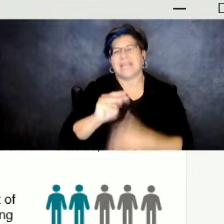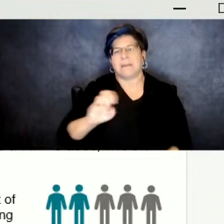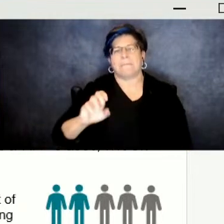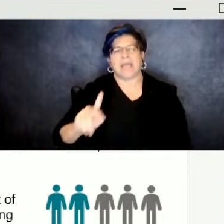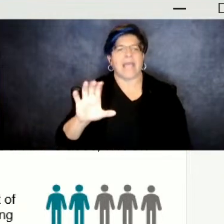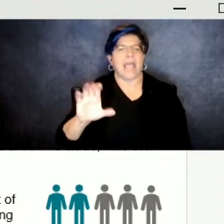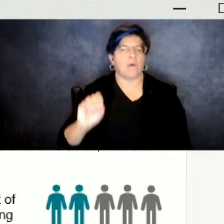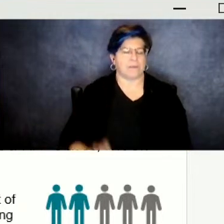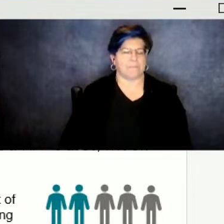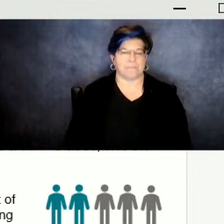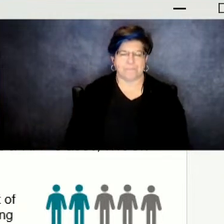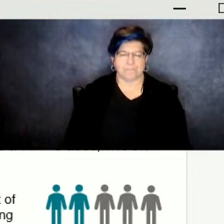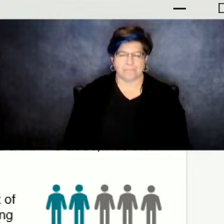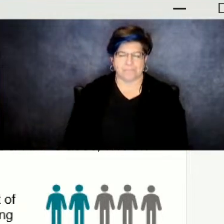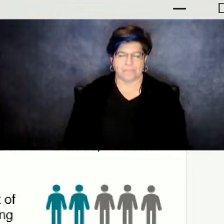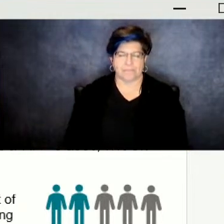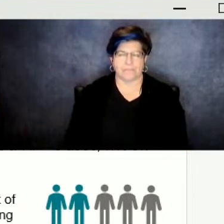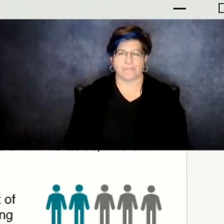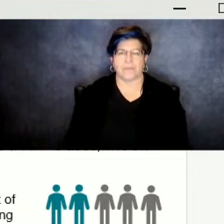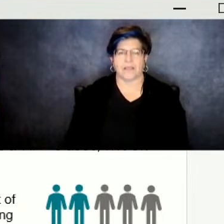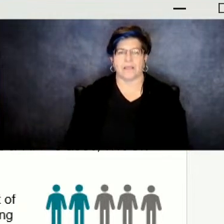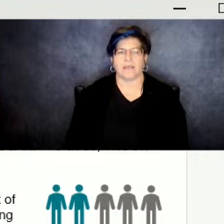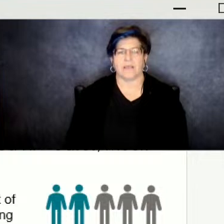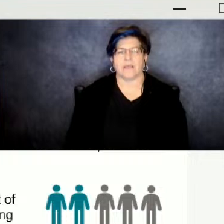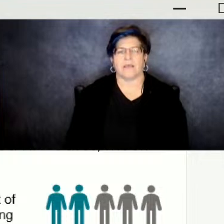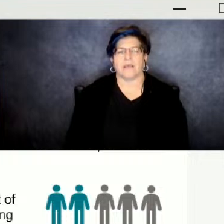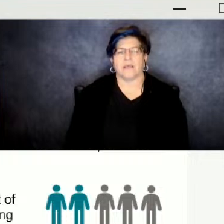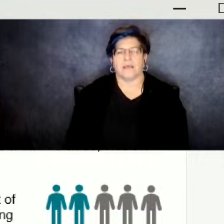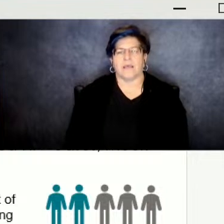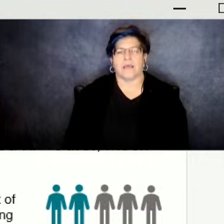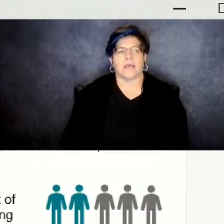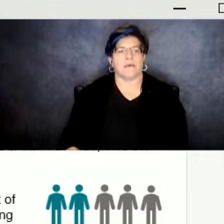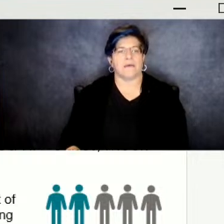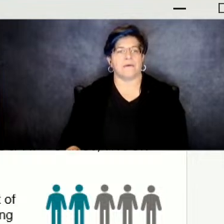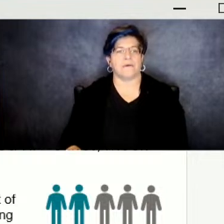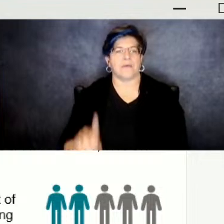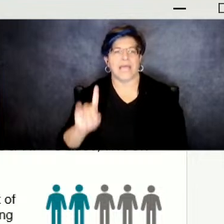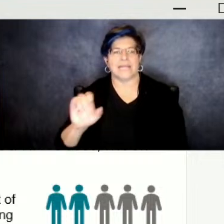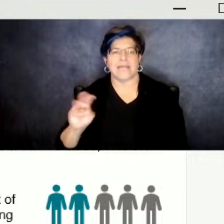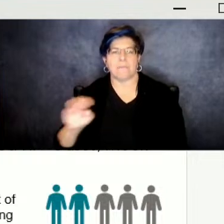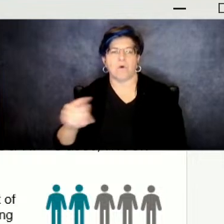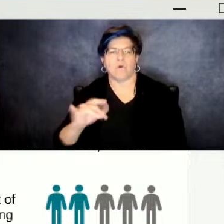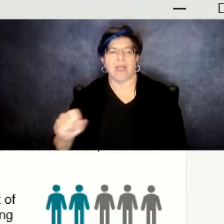REDUCE TRANSMISSION IN